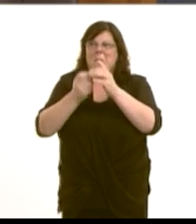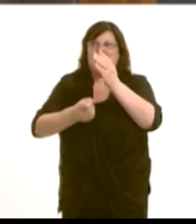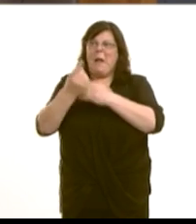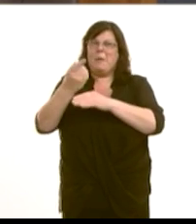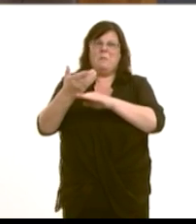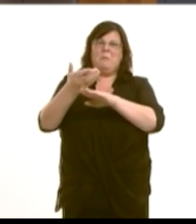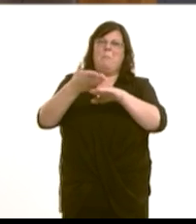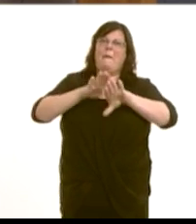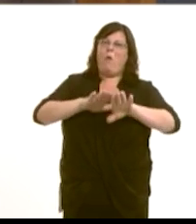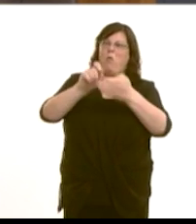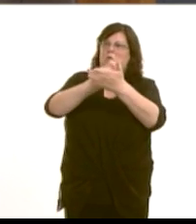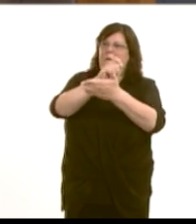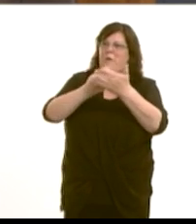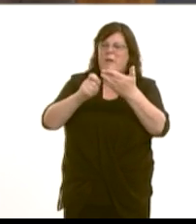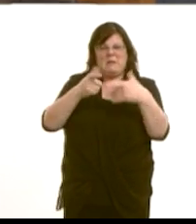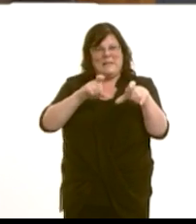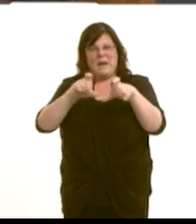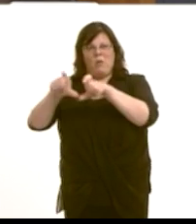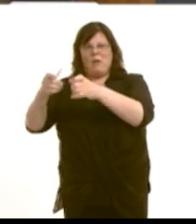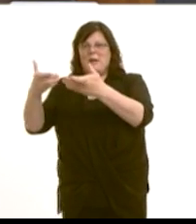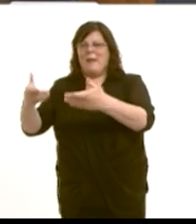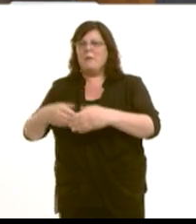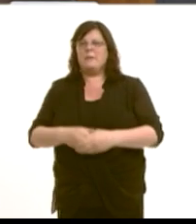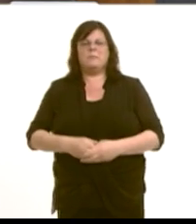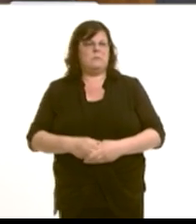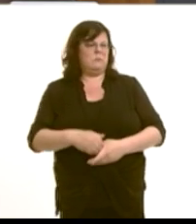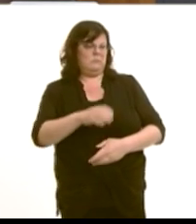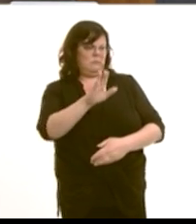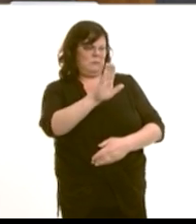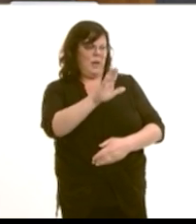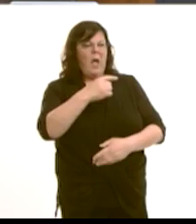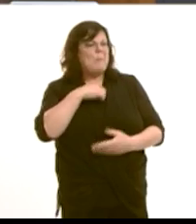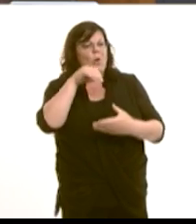and is now carrying on after Brexit. Carwyn Jones: I can absolutely assure the Member I had nothing to do with Concordeóits